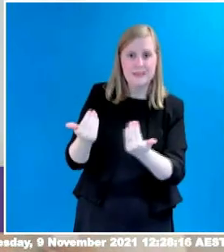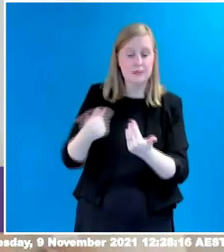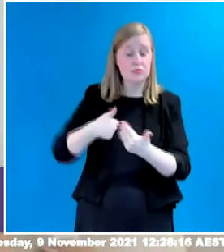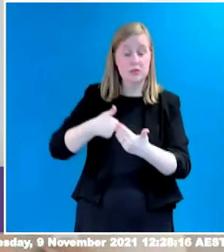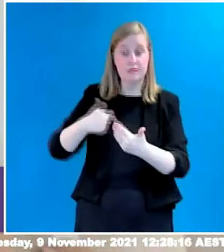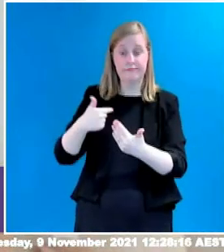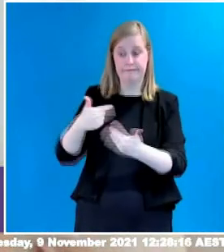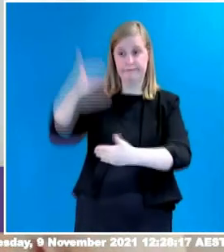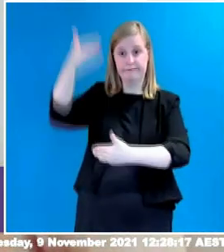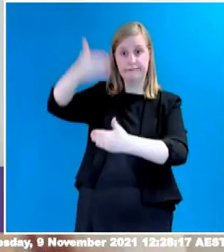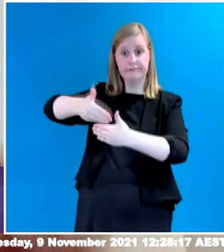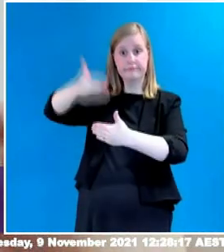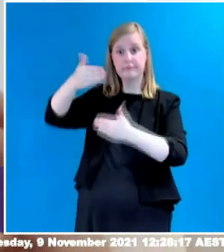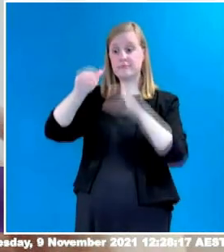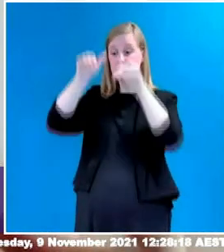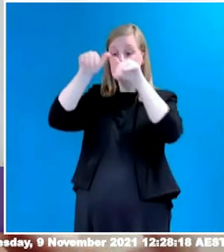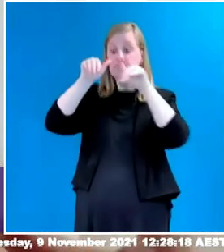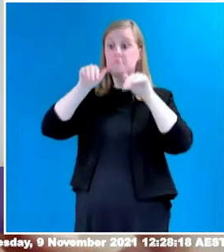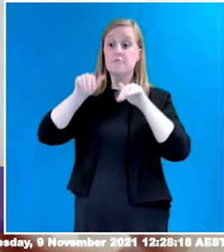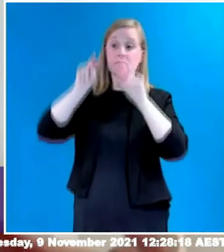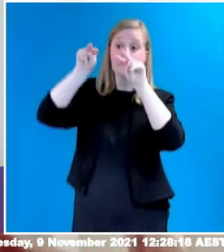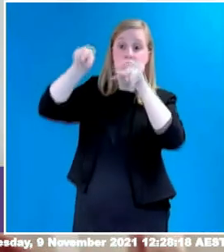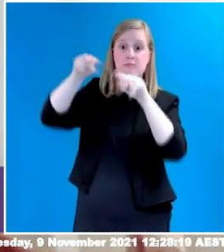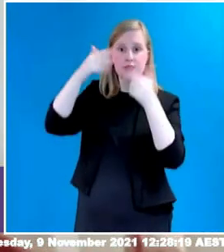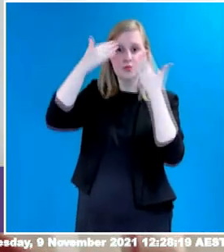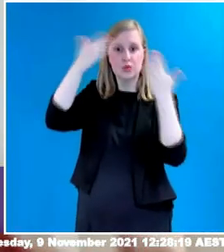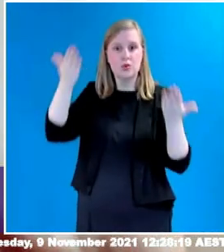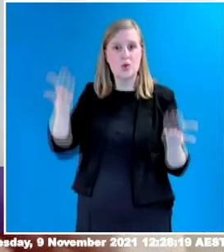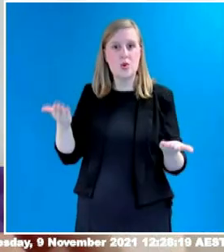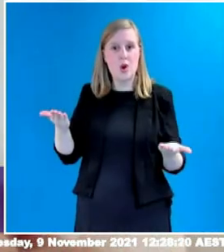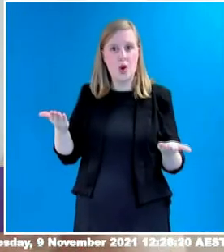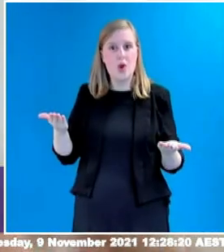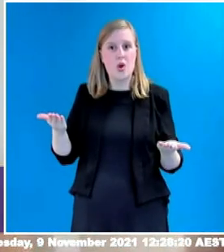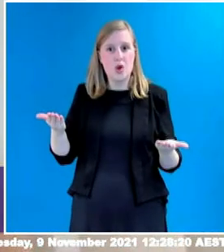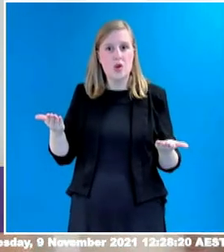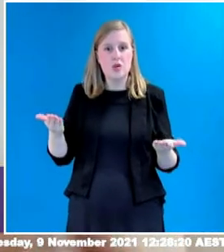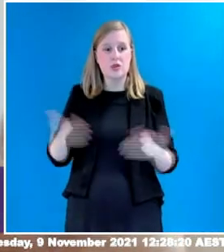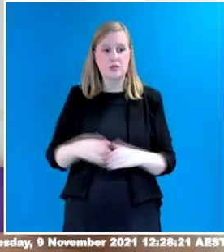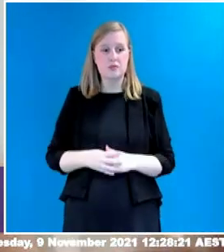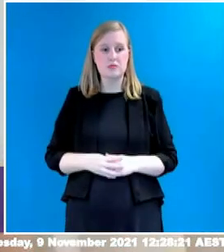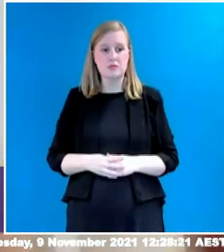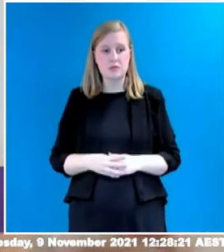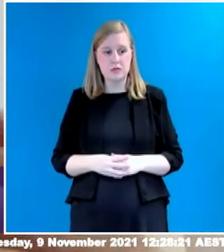spaces because there is no work being done to actually shift them, to change